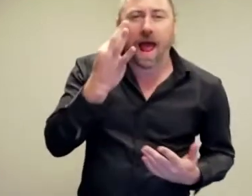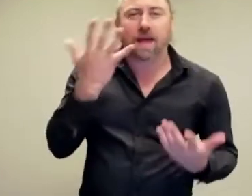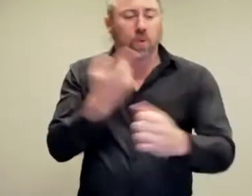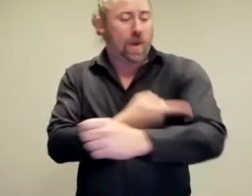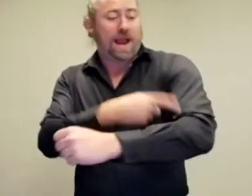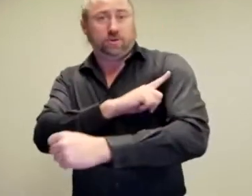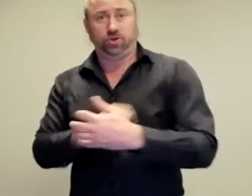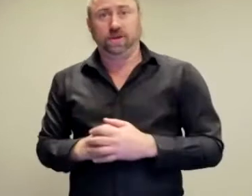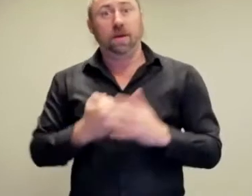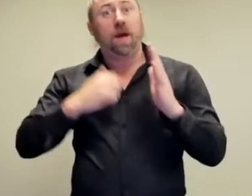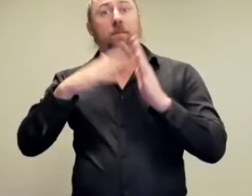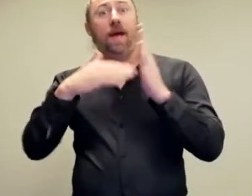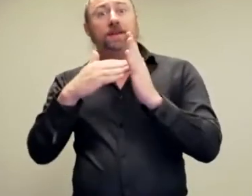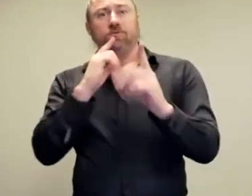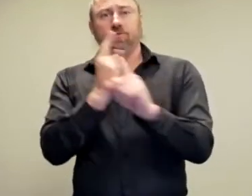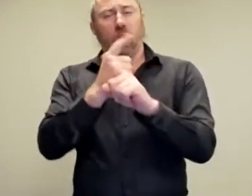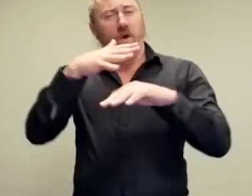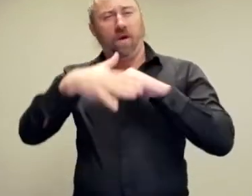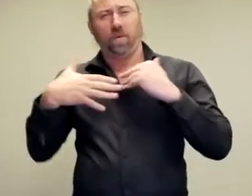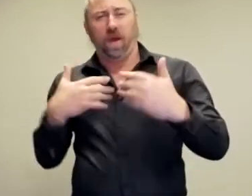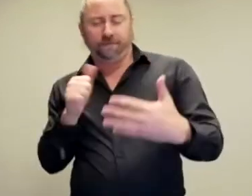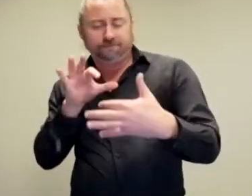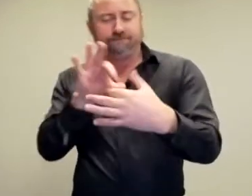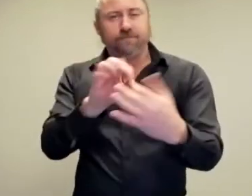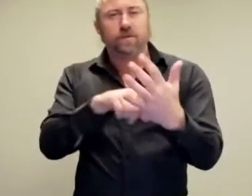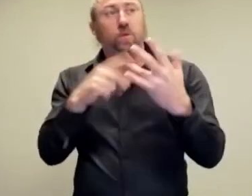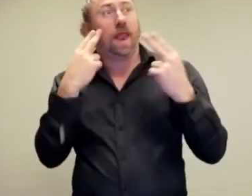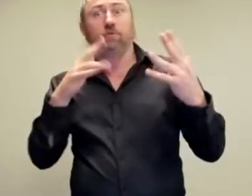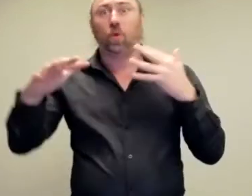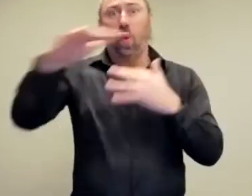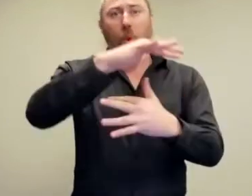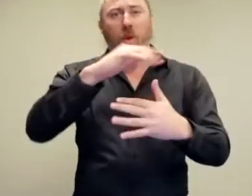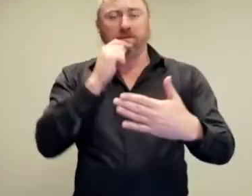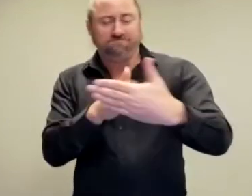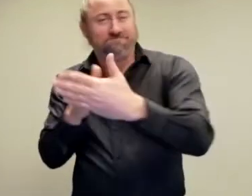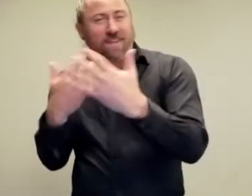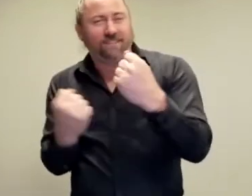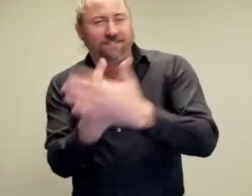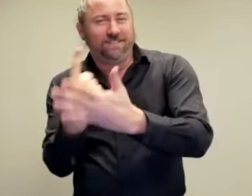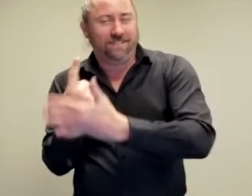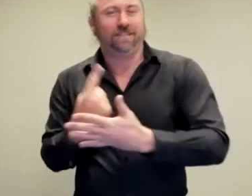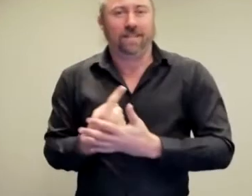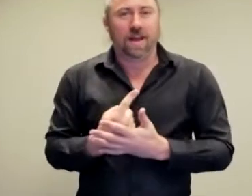My paintings reflect on our troubled connections to the natural world and draw viewers into their comparative logic.